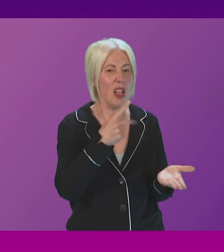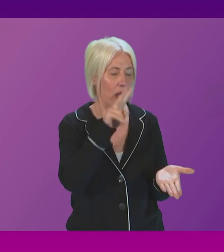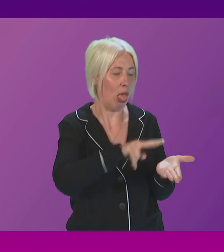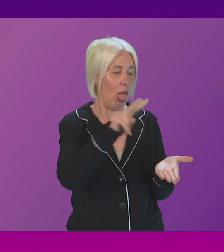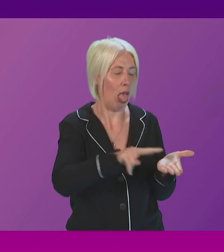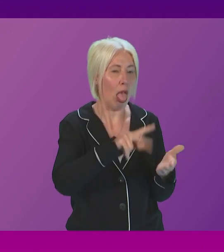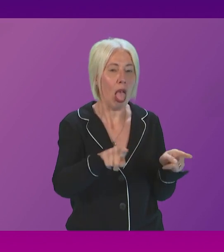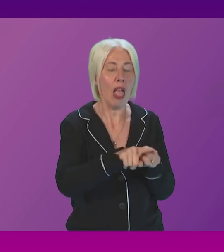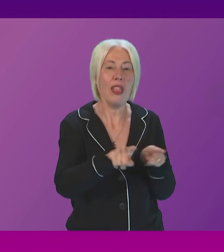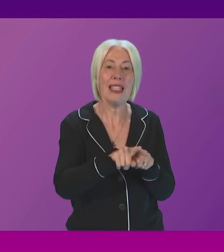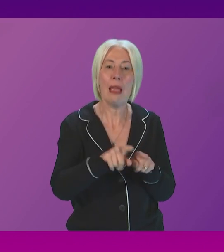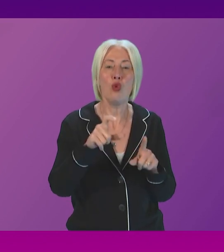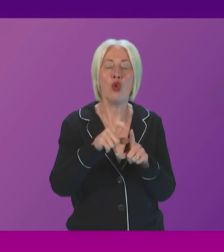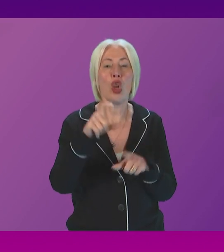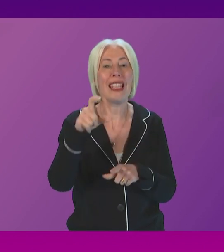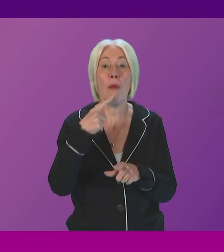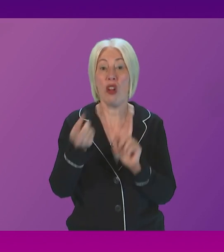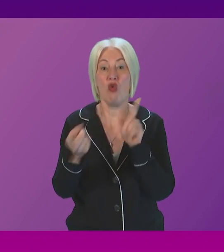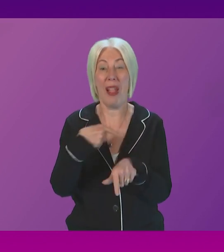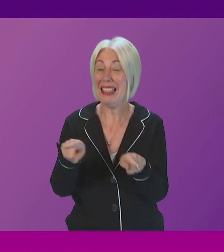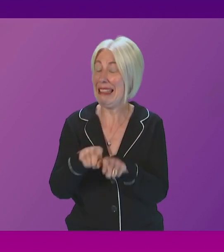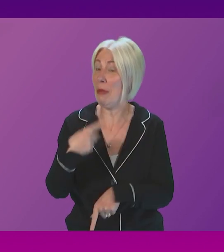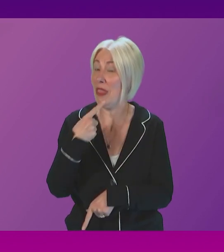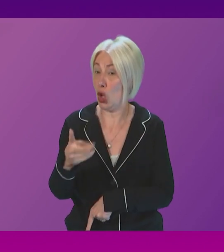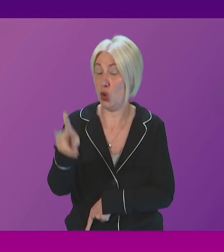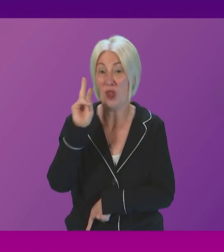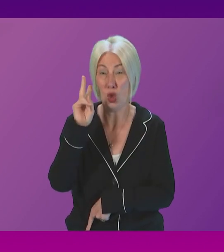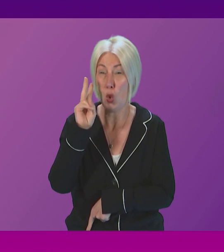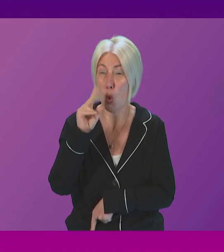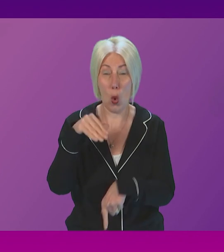to Donald Cameron two weeks ago about the issues affecting islanders on Mull.